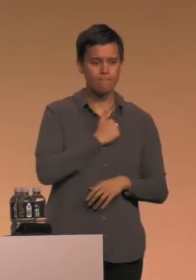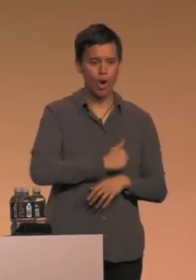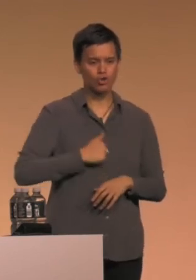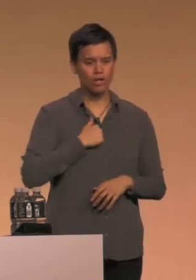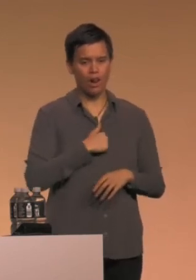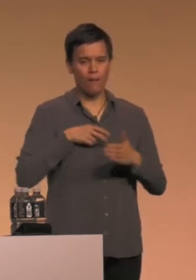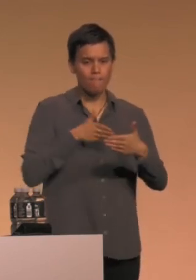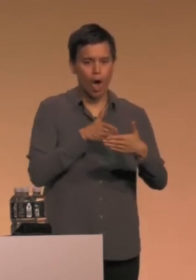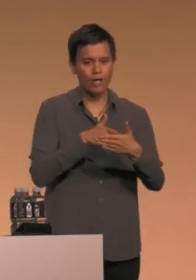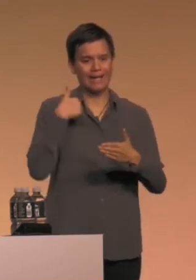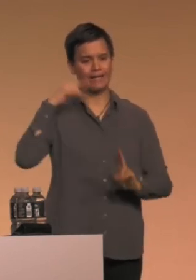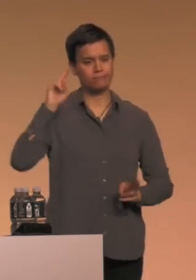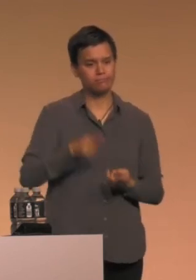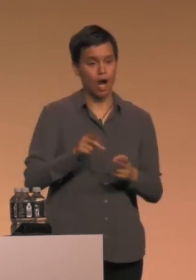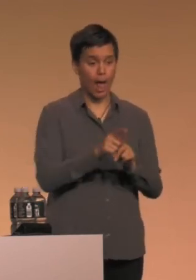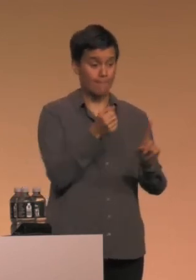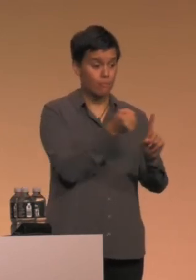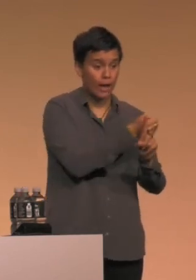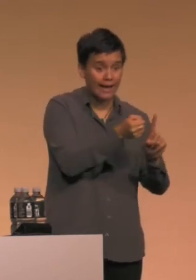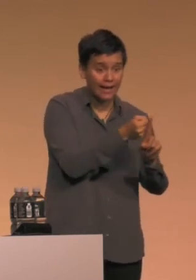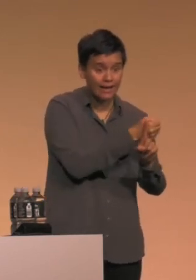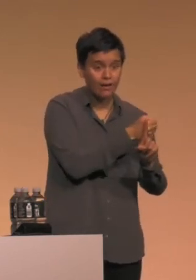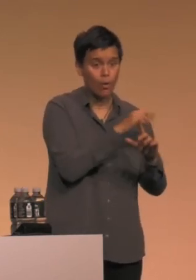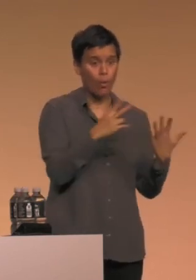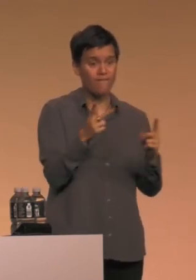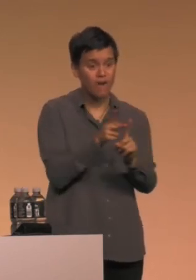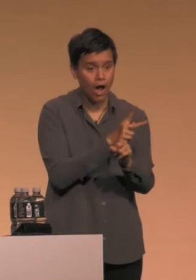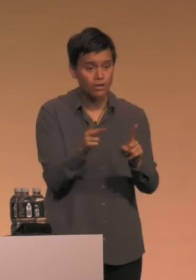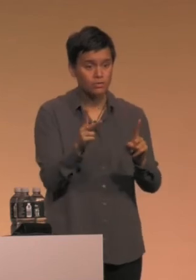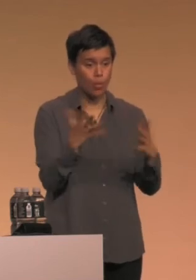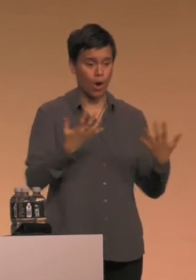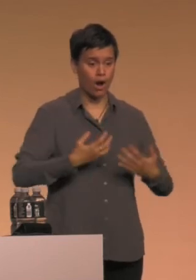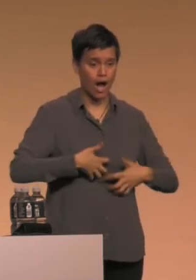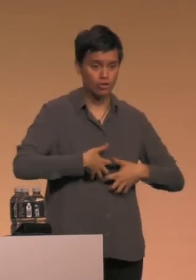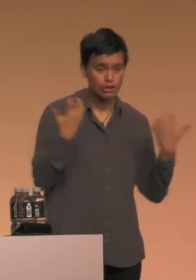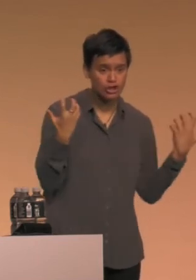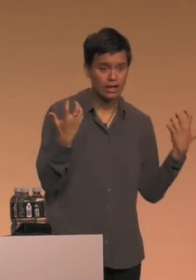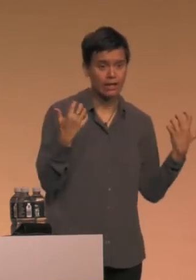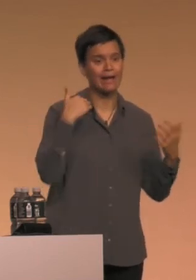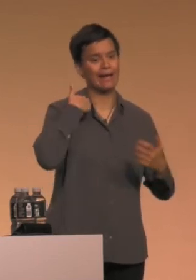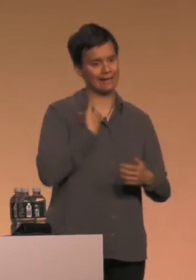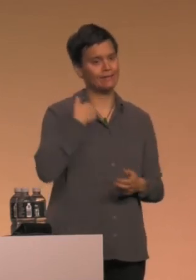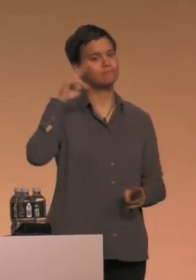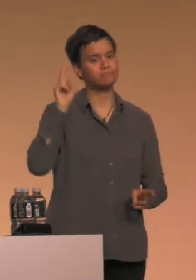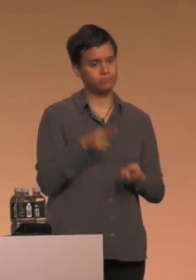These factors, such as bullying in the workplace and violence and aggression from patients, are really problematic.